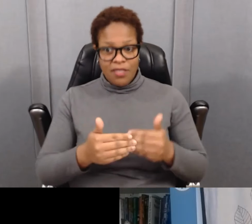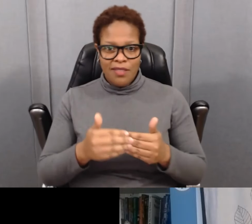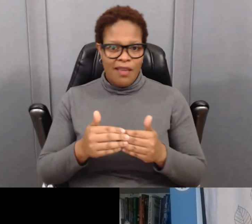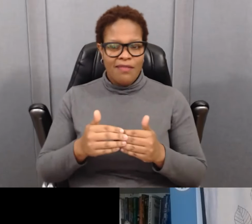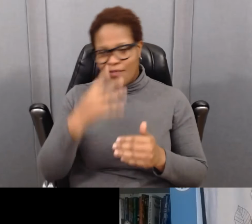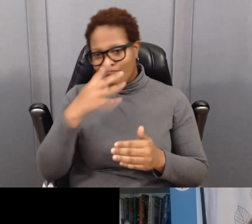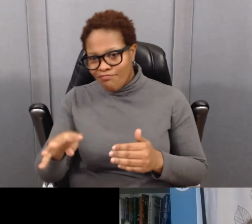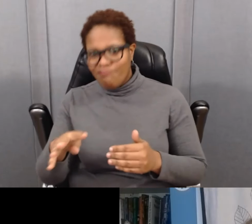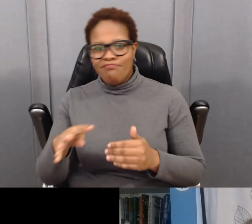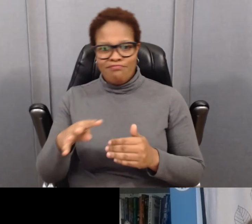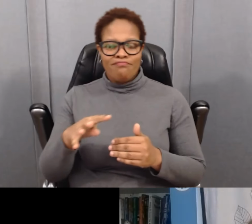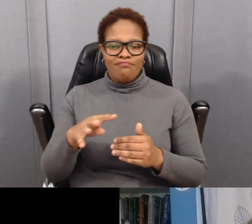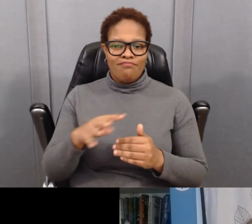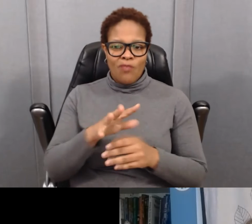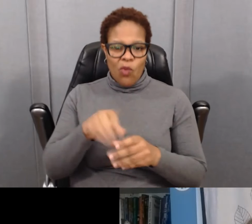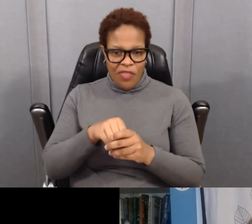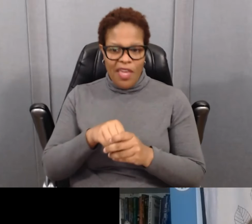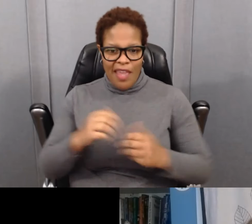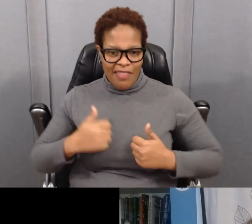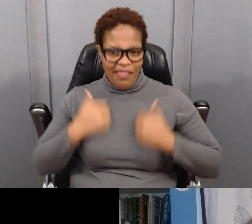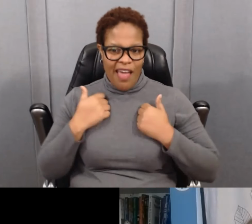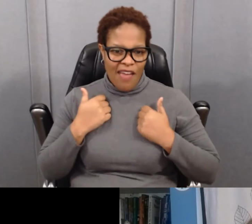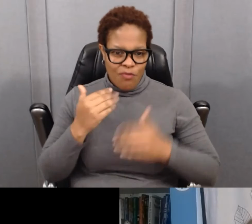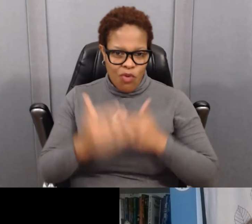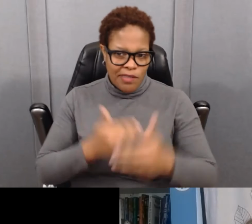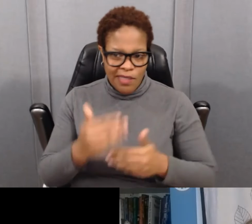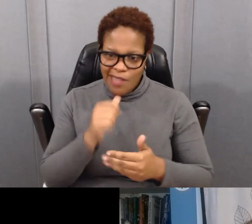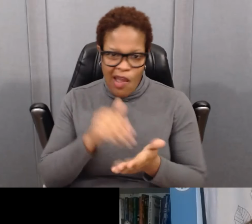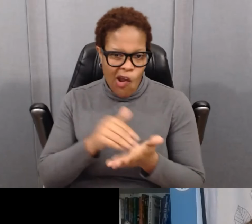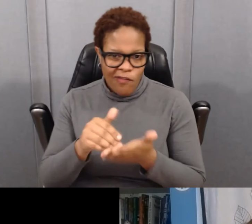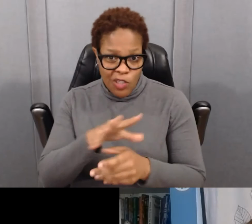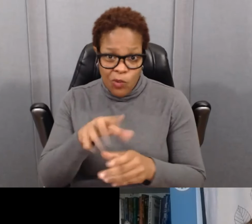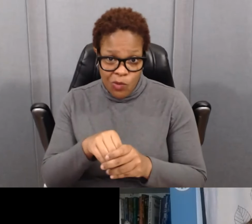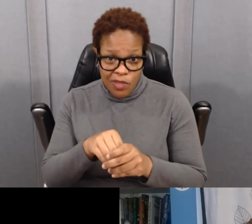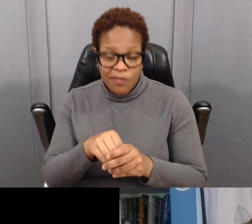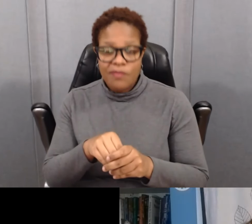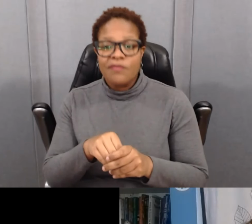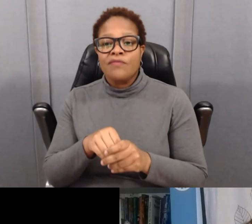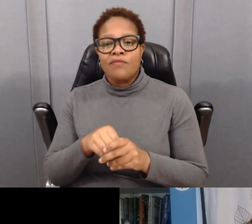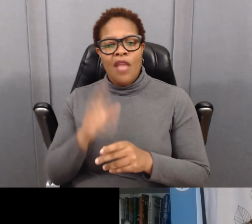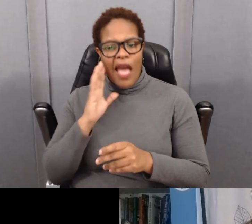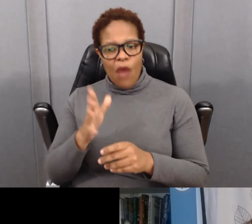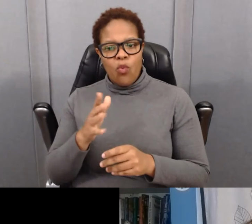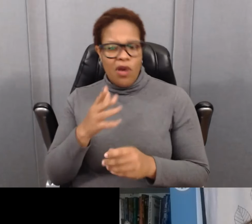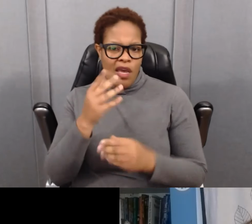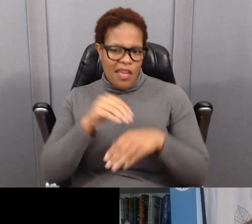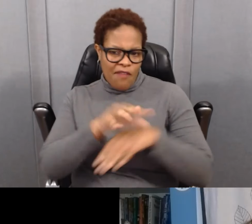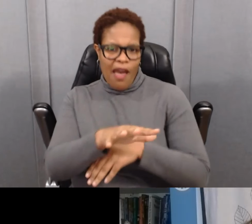from what I hear, that's often not a part of the process. I would say, make relationships within the blind community